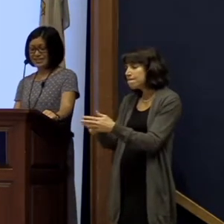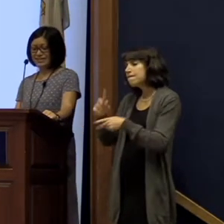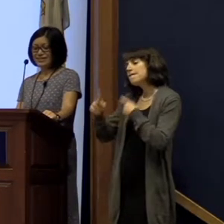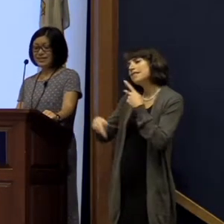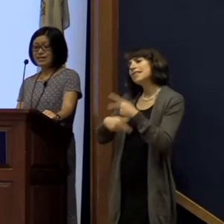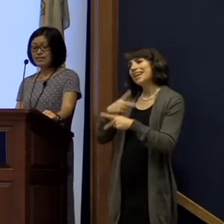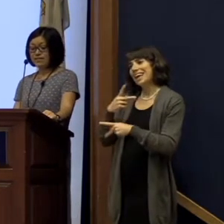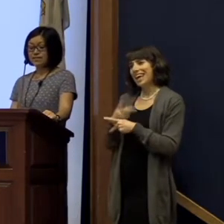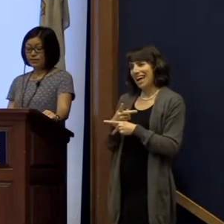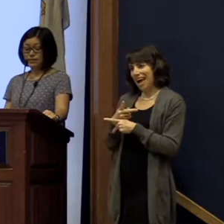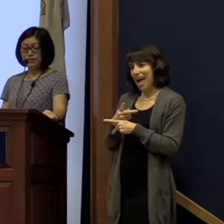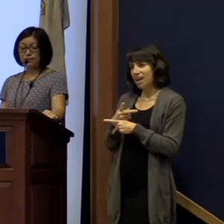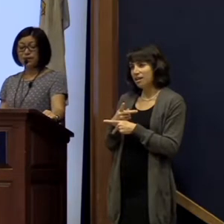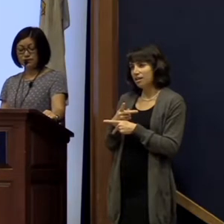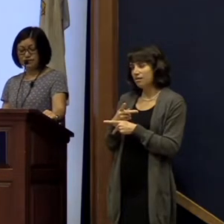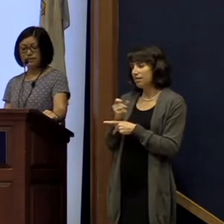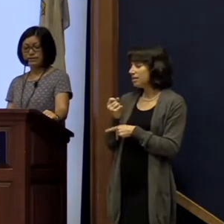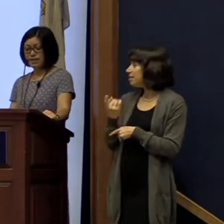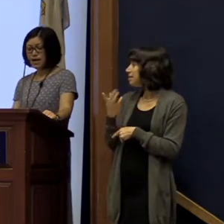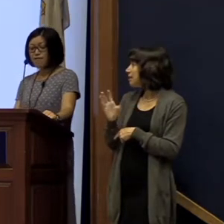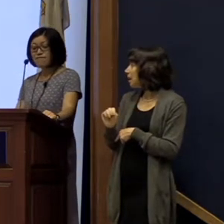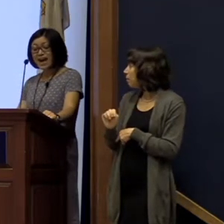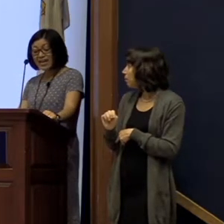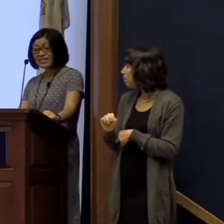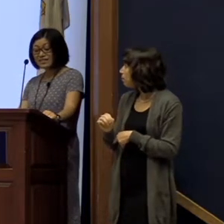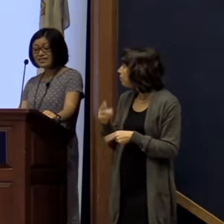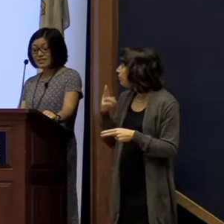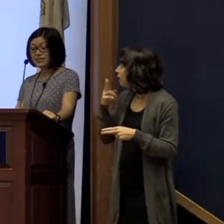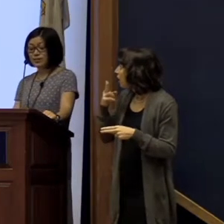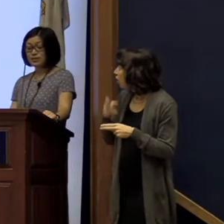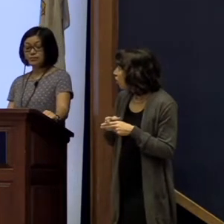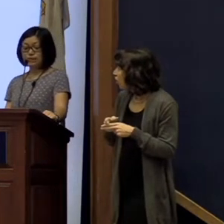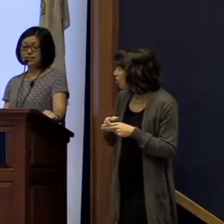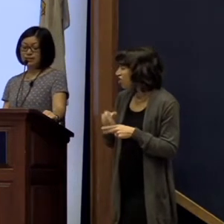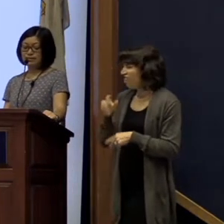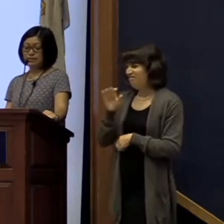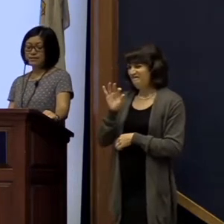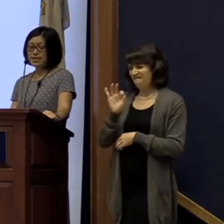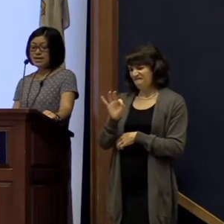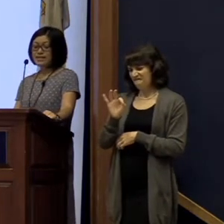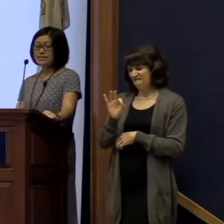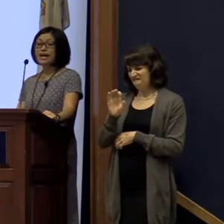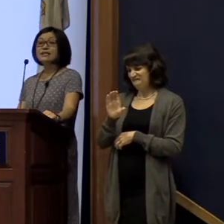They even tell you how to pronounce it Fience is what describes Gets City, it's science